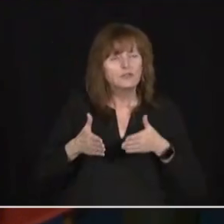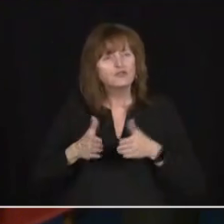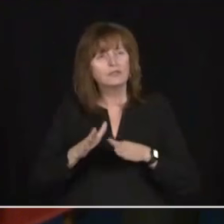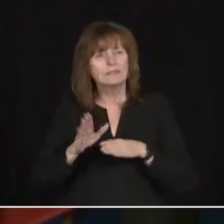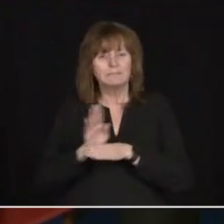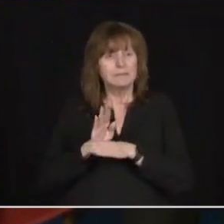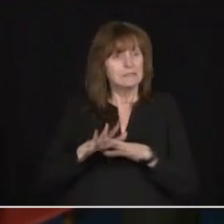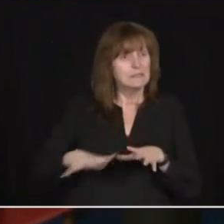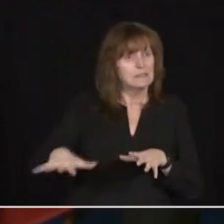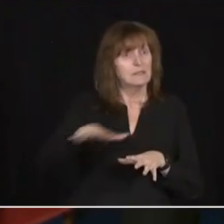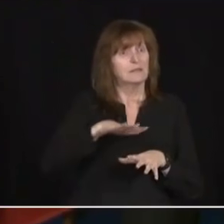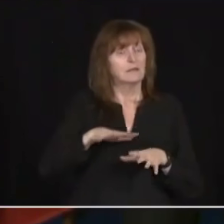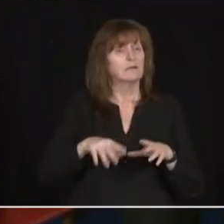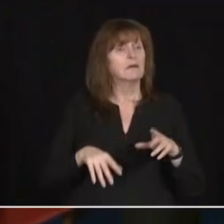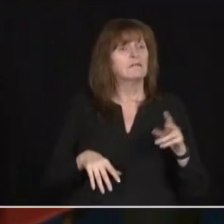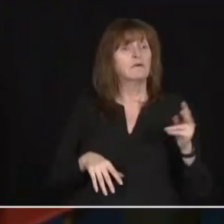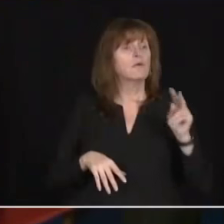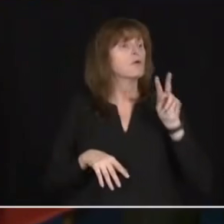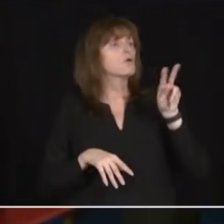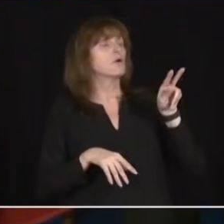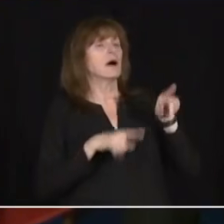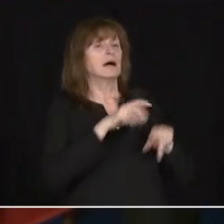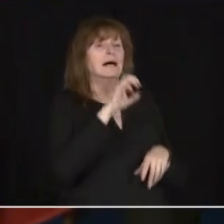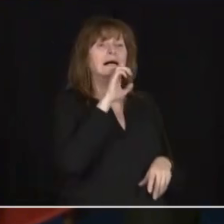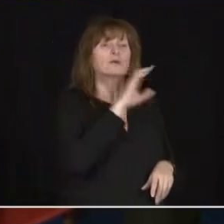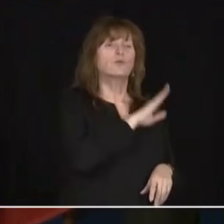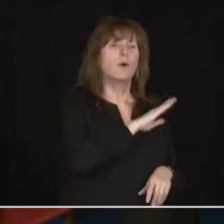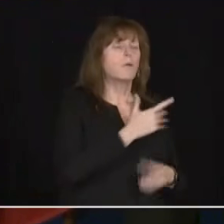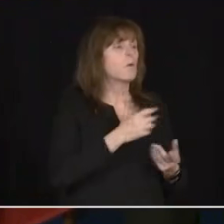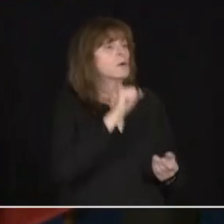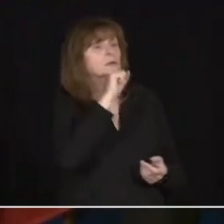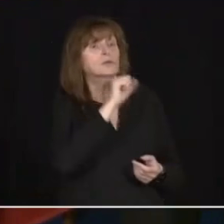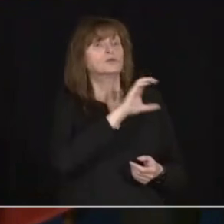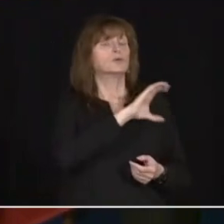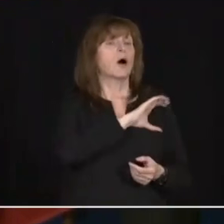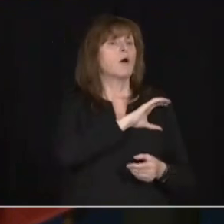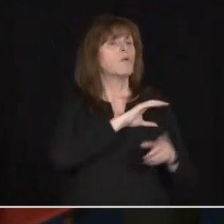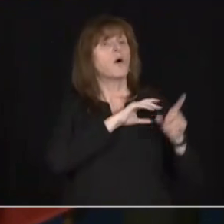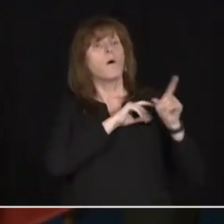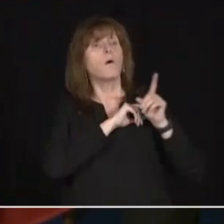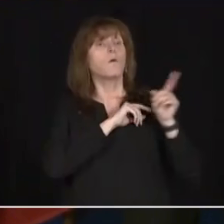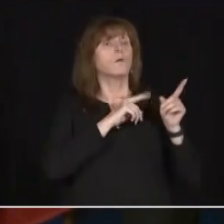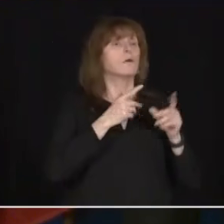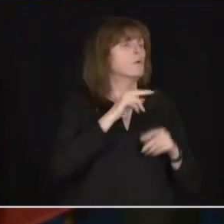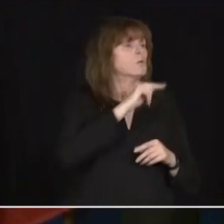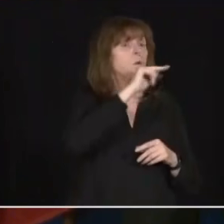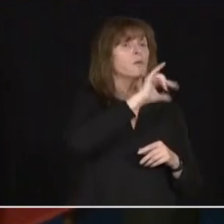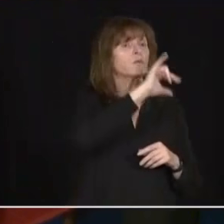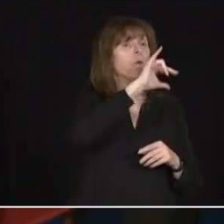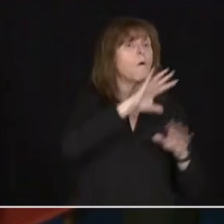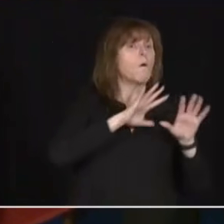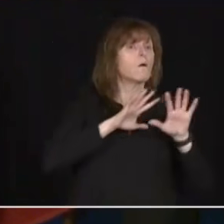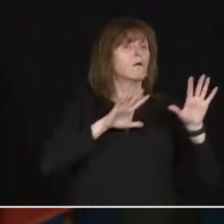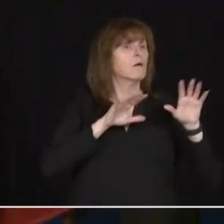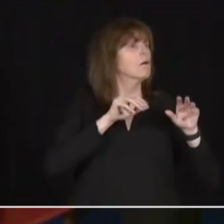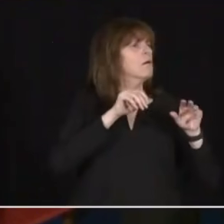lot busier. But if you go to a Toboco or Scarborough or north York,